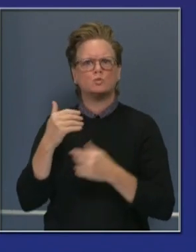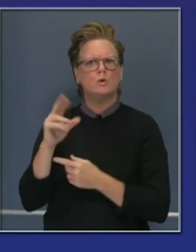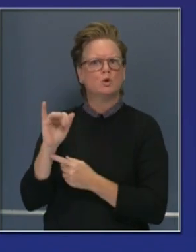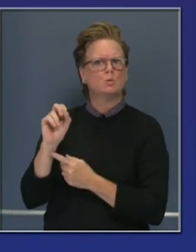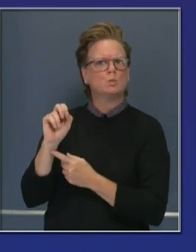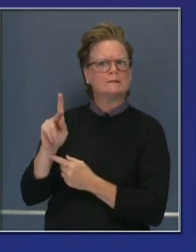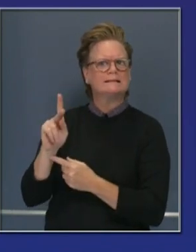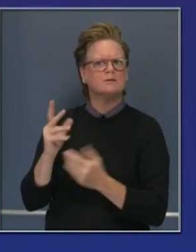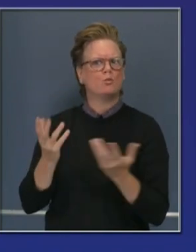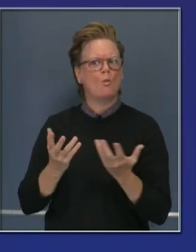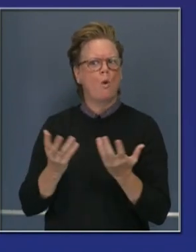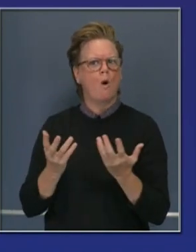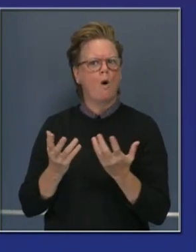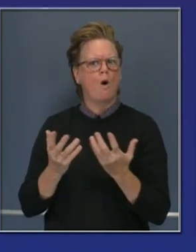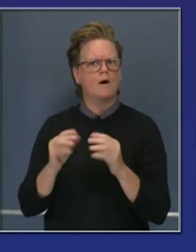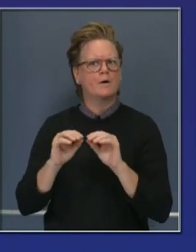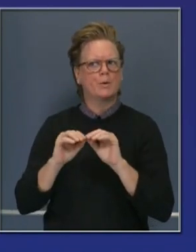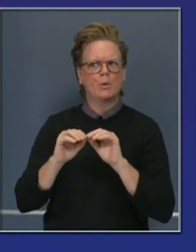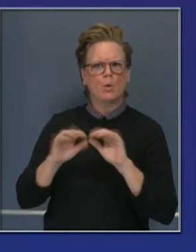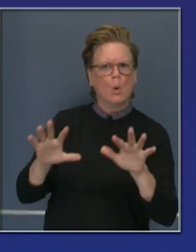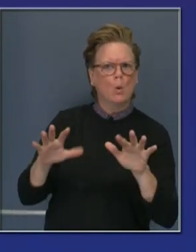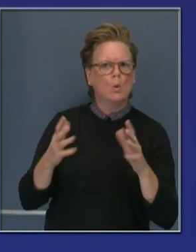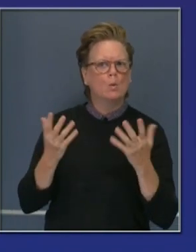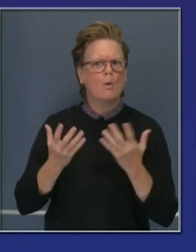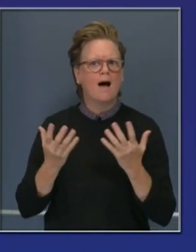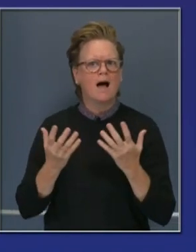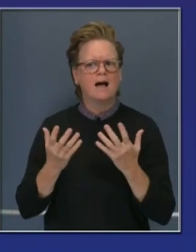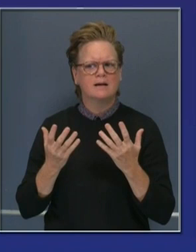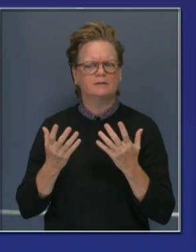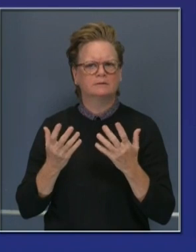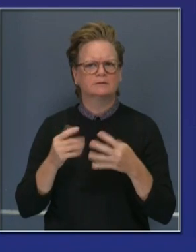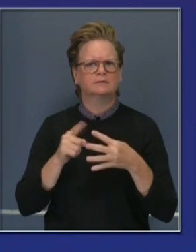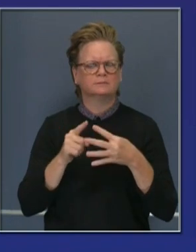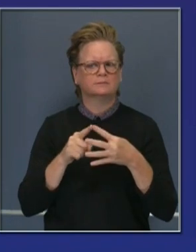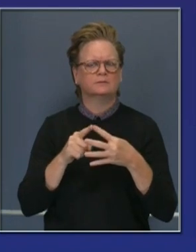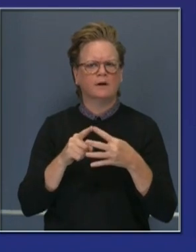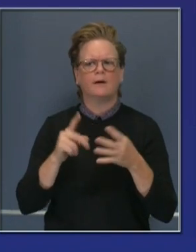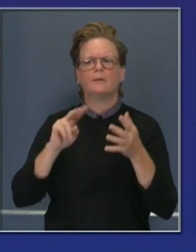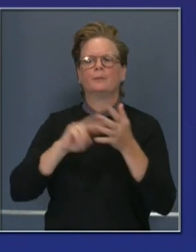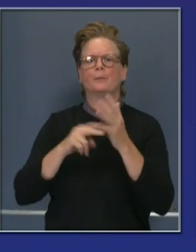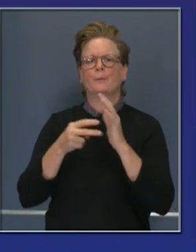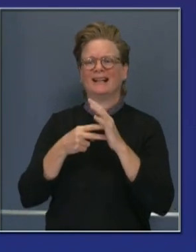IN FRONT OF US. THE PURPLE PART OF THIS THE RISK LEVEL WE REFER TO AS A COUNTY RISK LEVEL AS WOULD SPREAD.